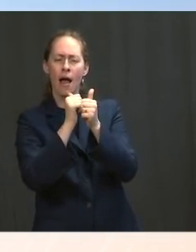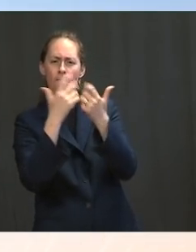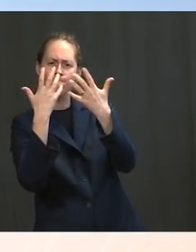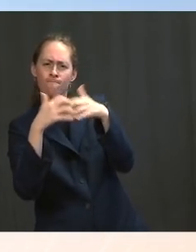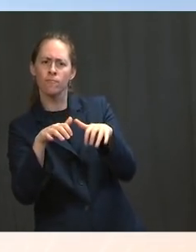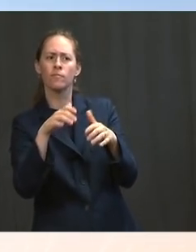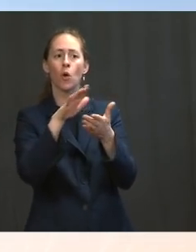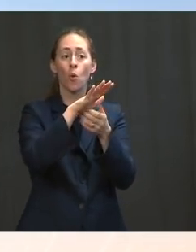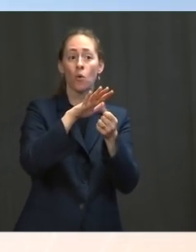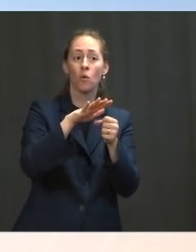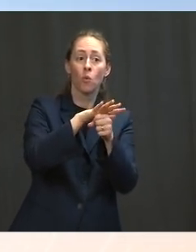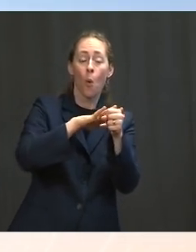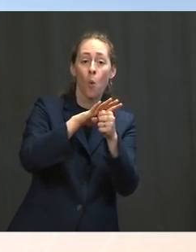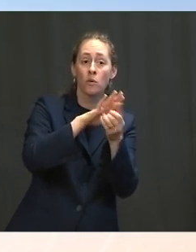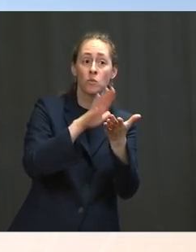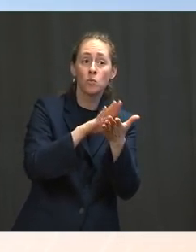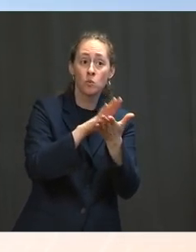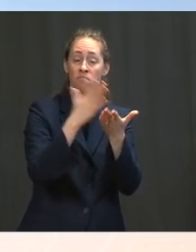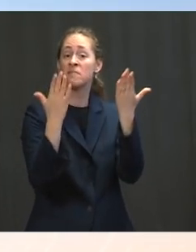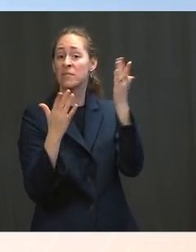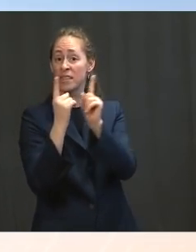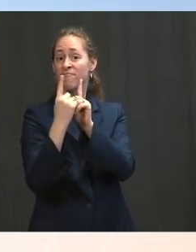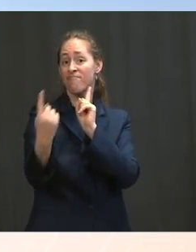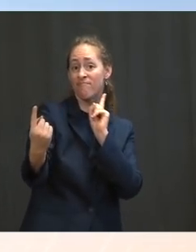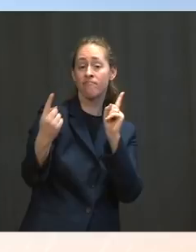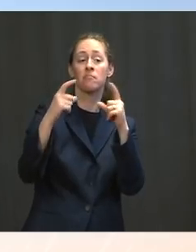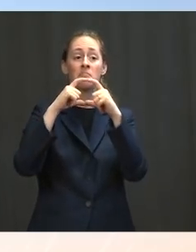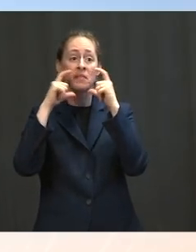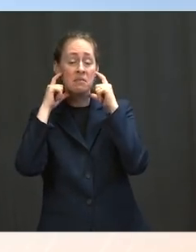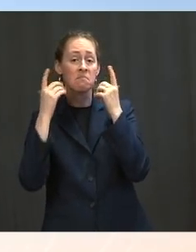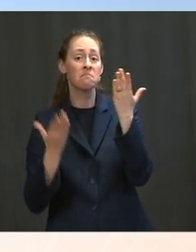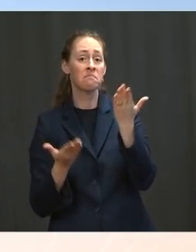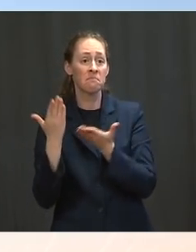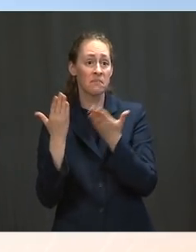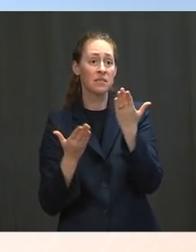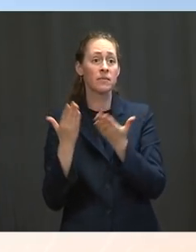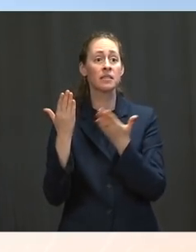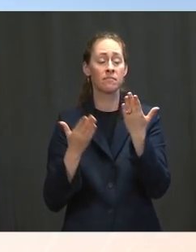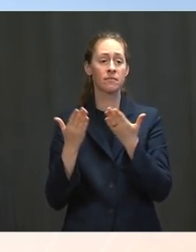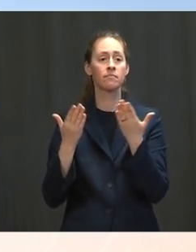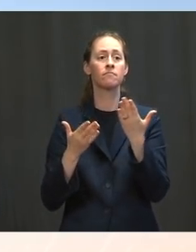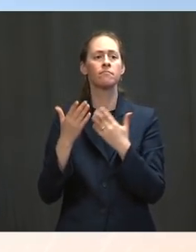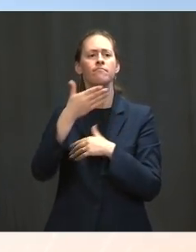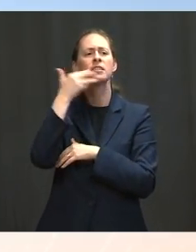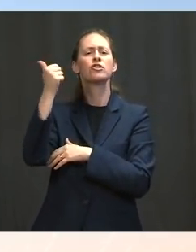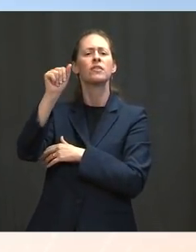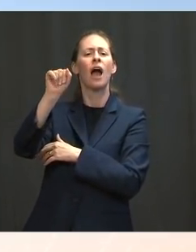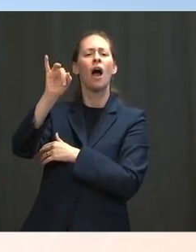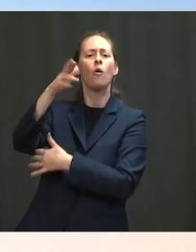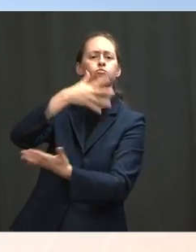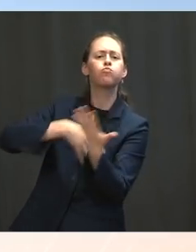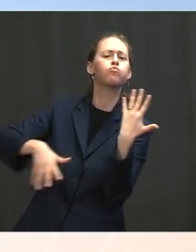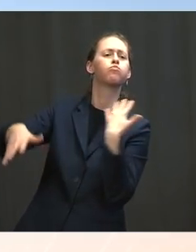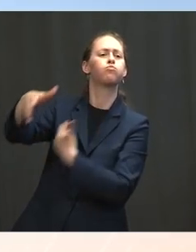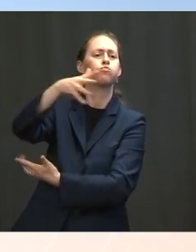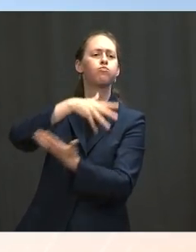or mask-wearing requirements, ventilation -- there's money that came from the American Rescue Plan to help fund this in areas and school districts